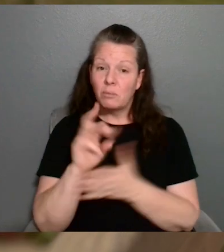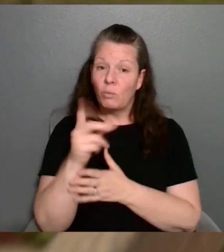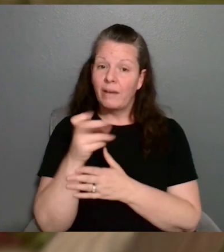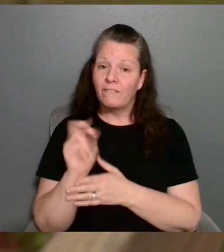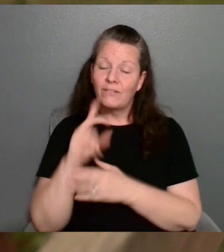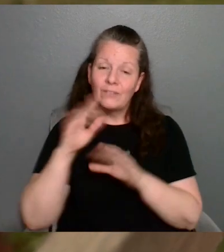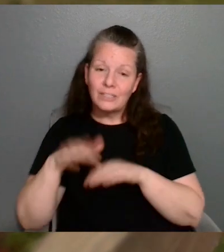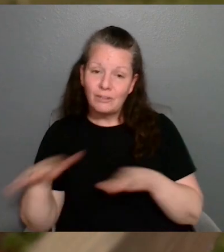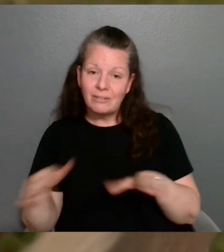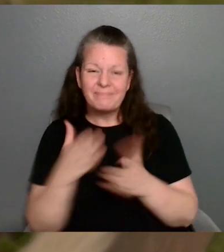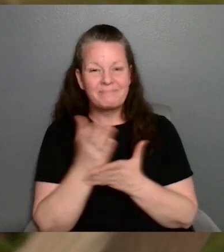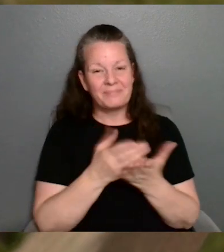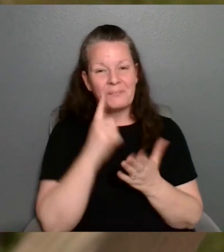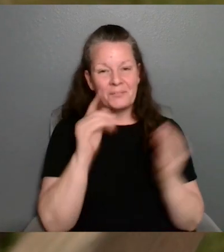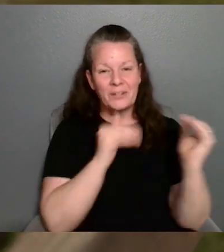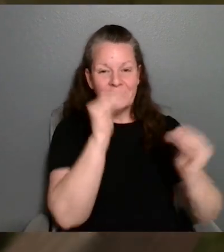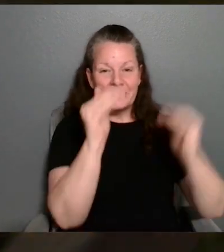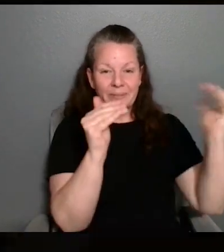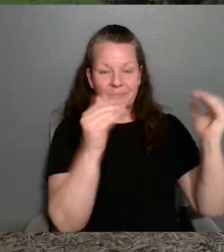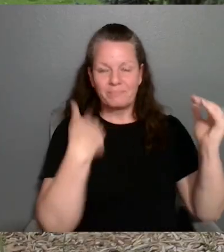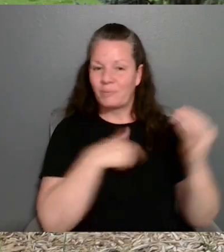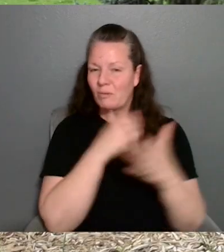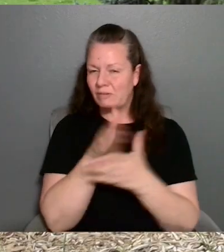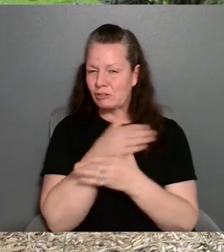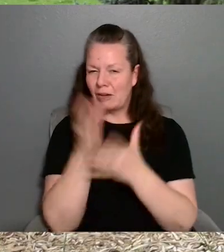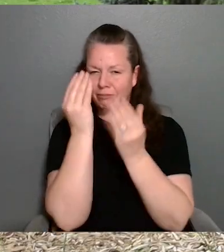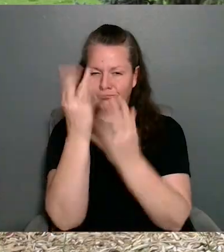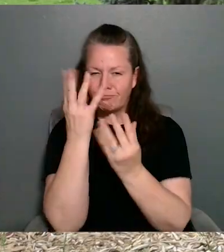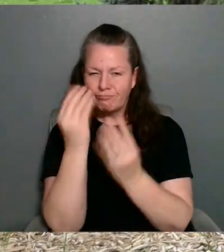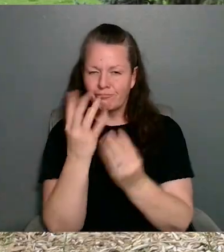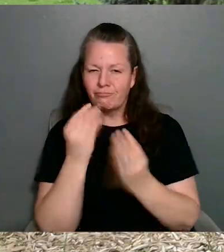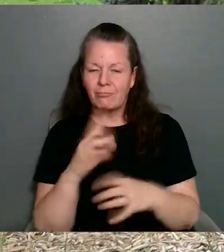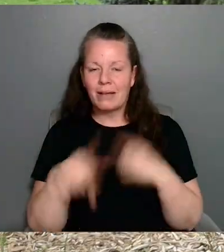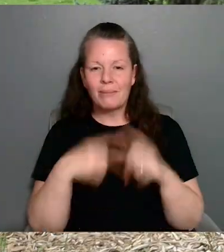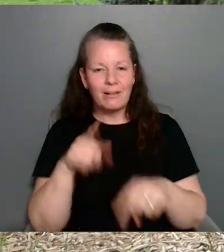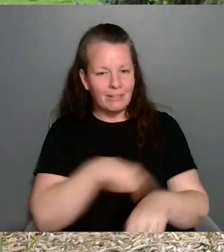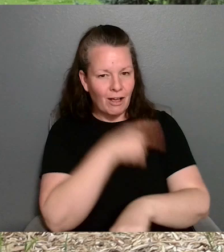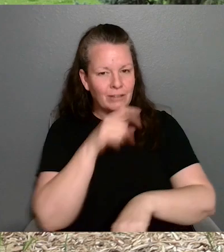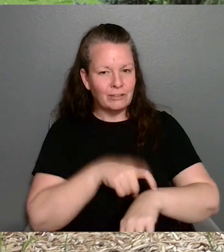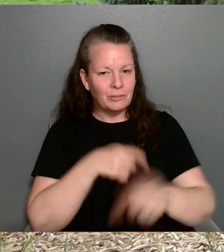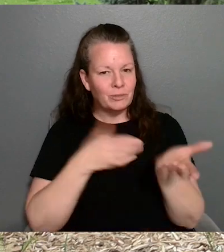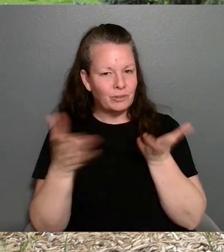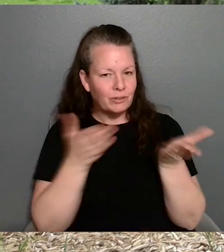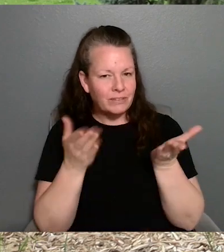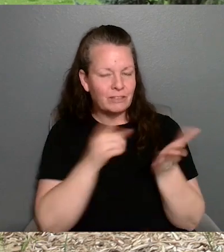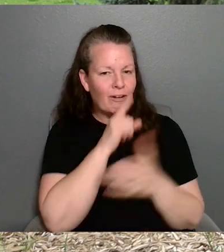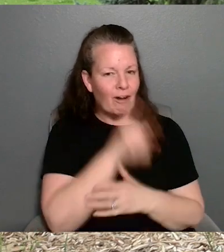for children and others for adults. We showed a lot of information here about what Long Term Services are